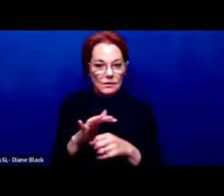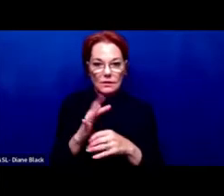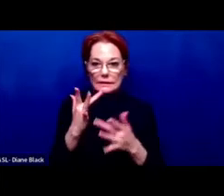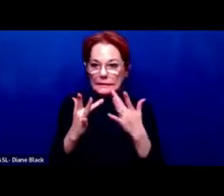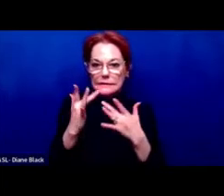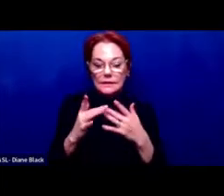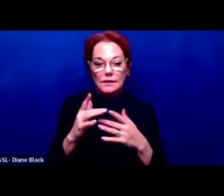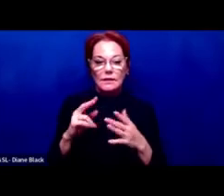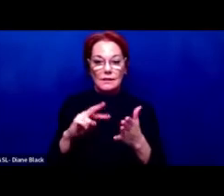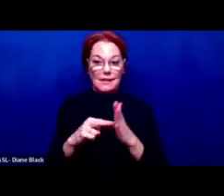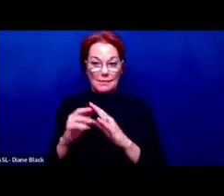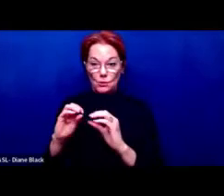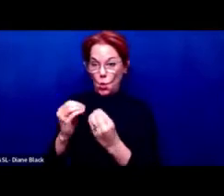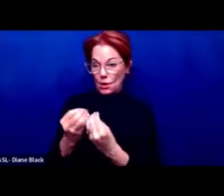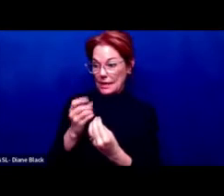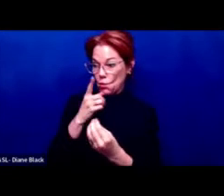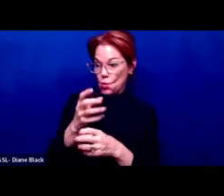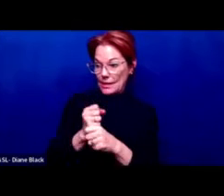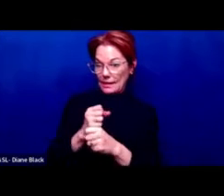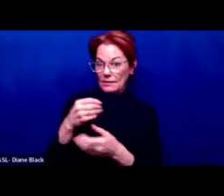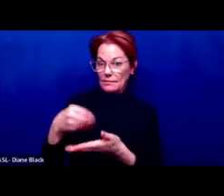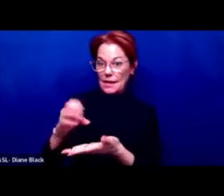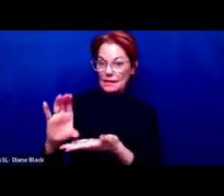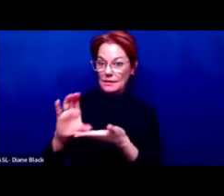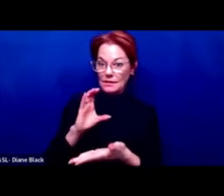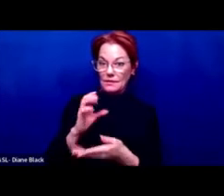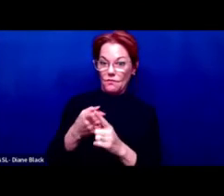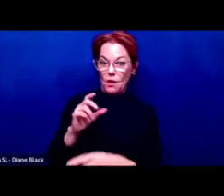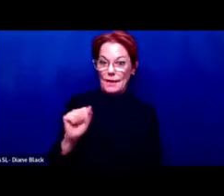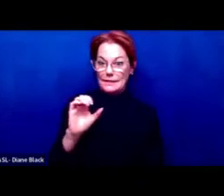funding from ACL and others, we have we have to look for some